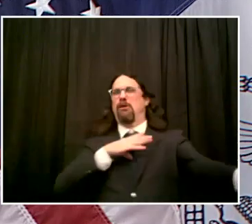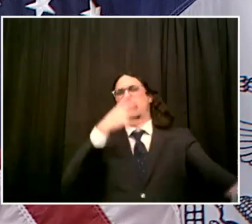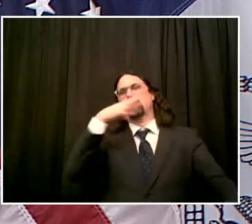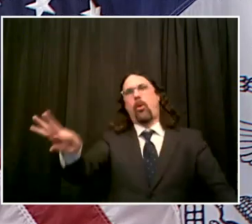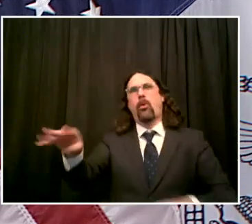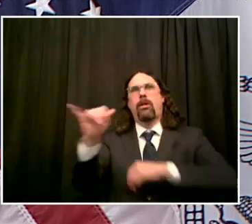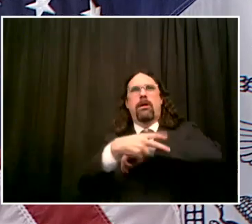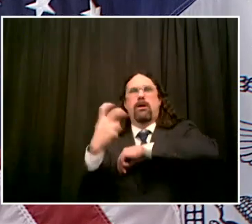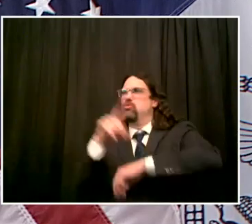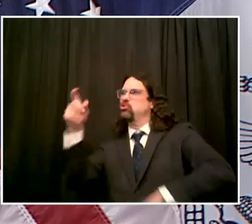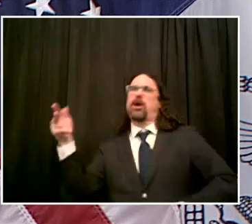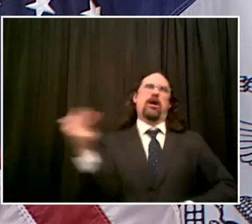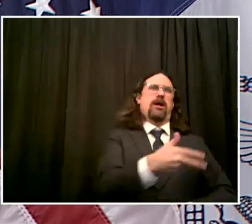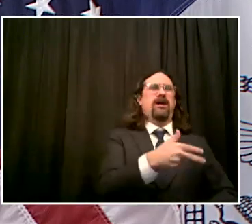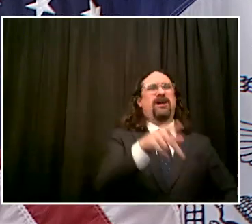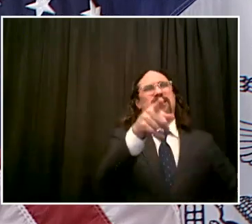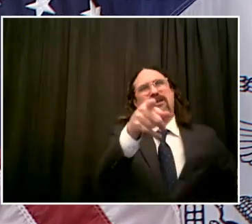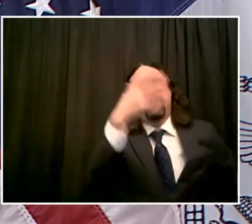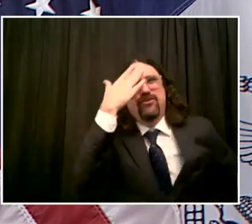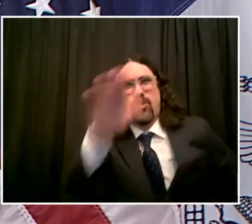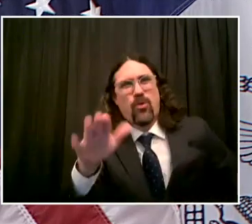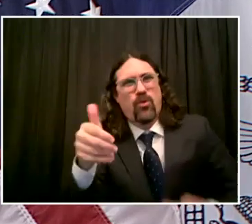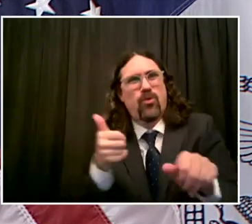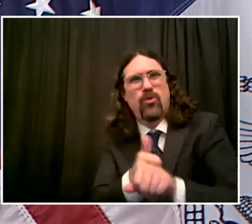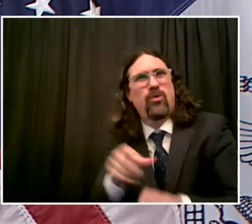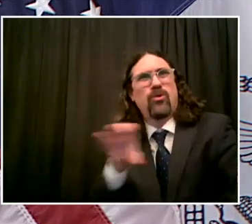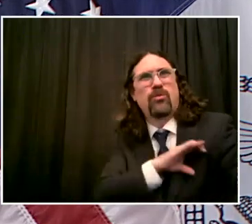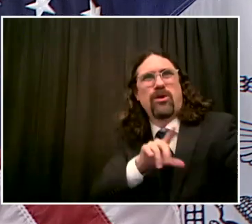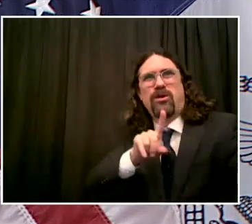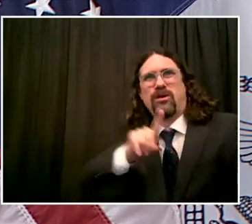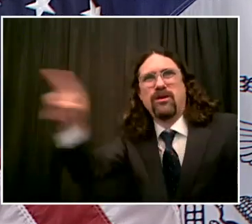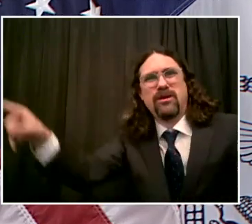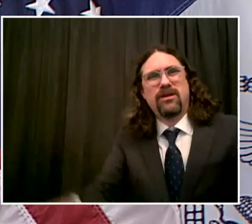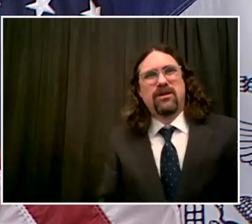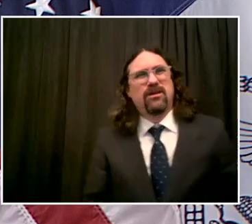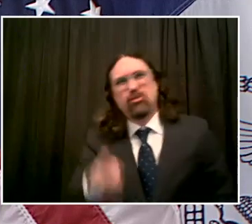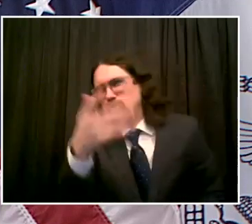LOCATION TO ANOTHER LOCATION